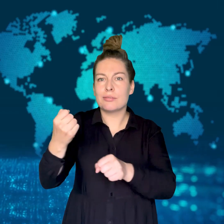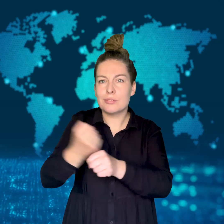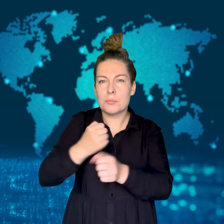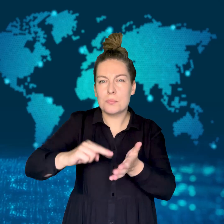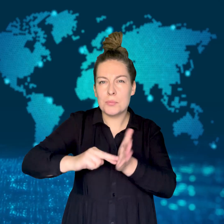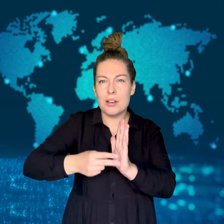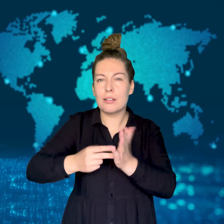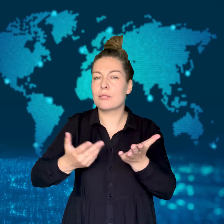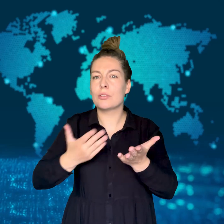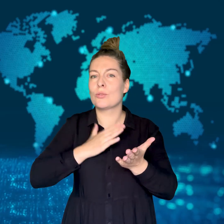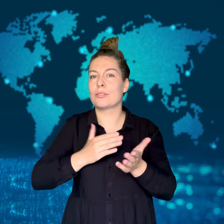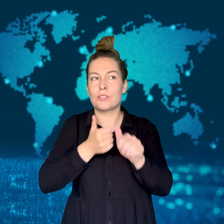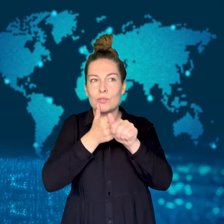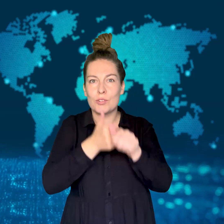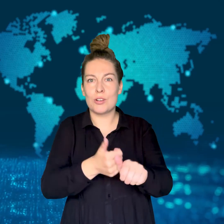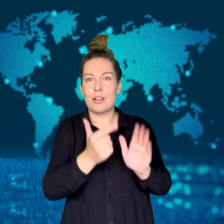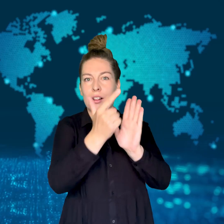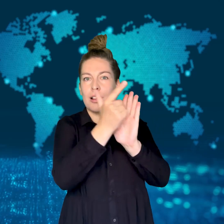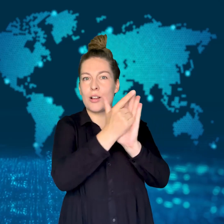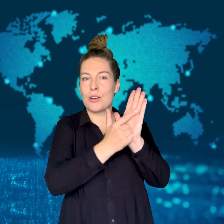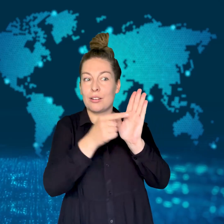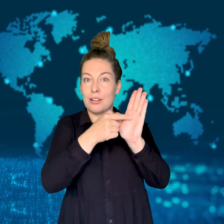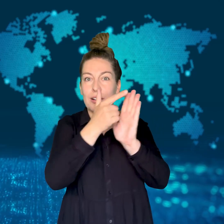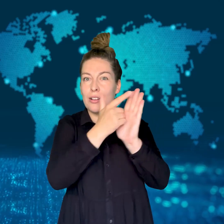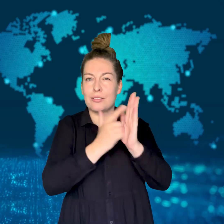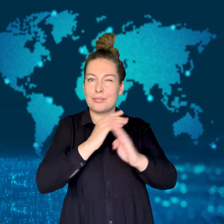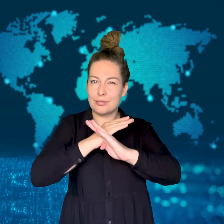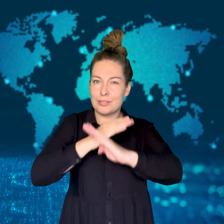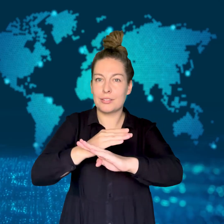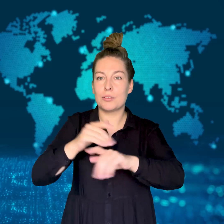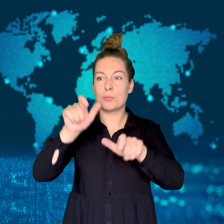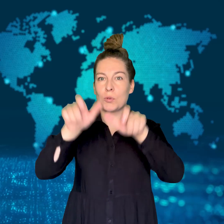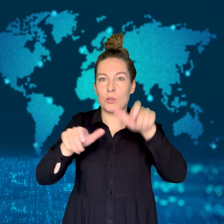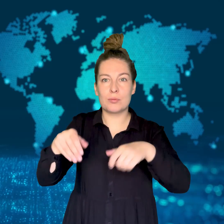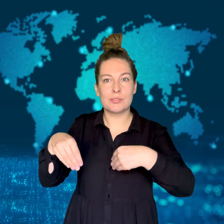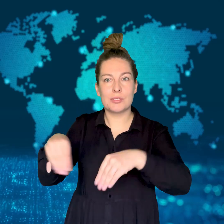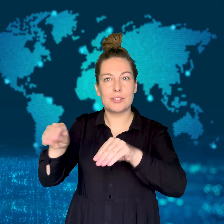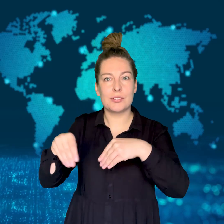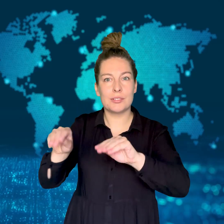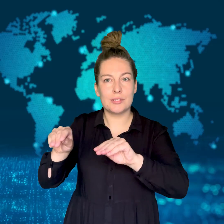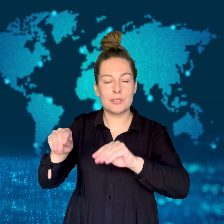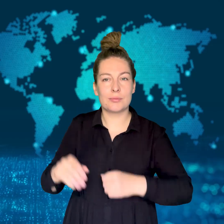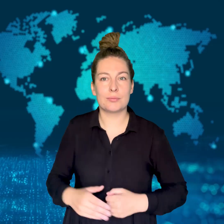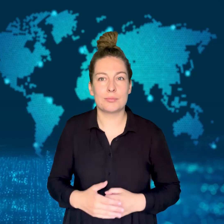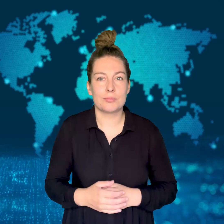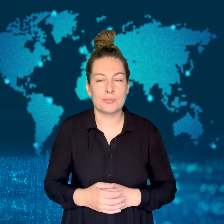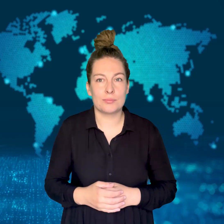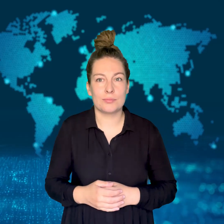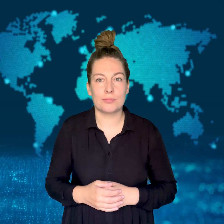An undercover researcher reported that IJM told police